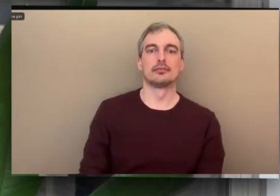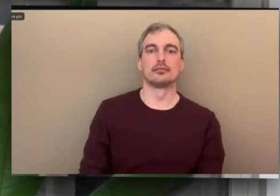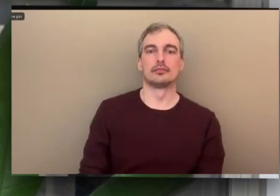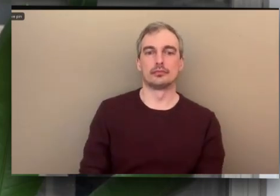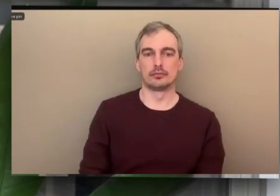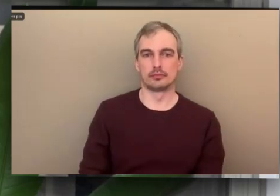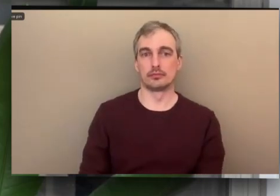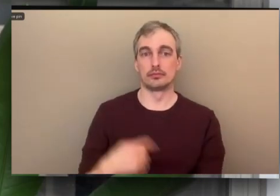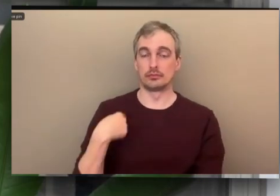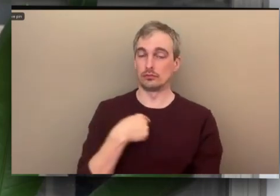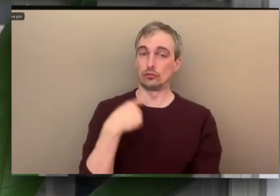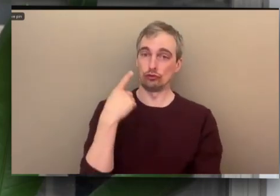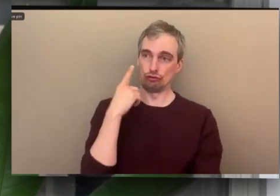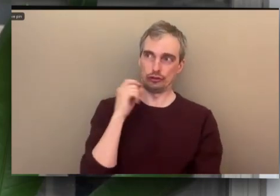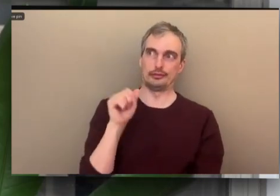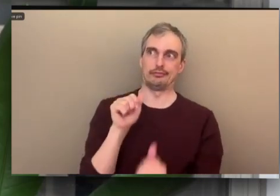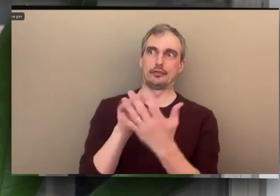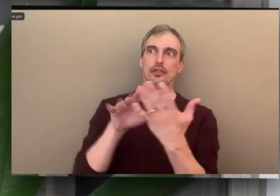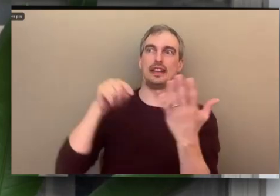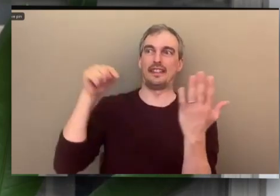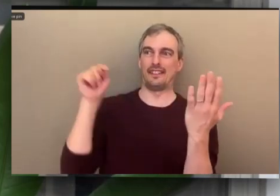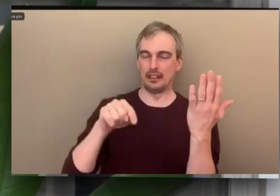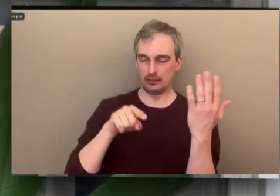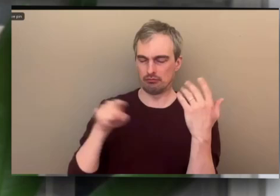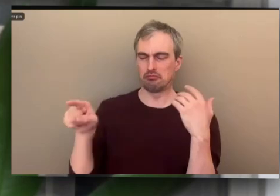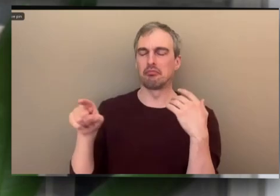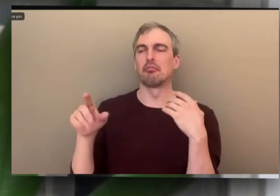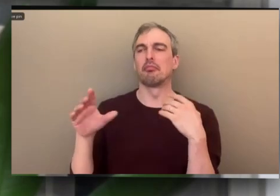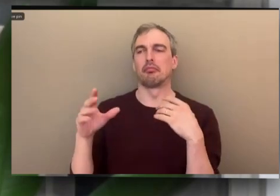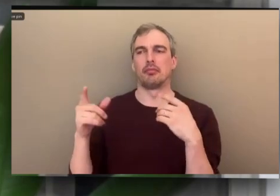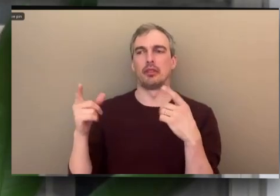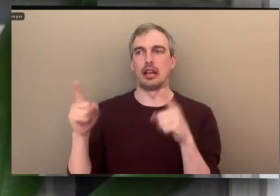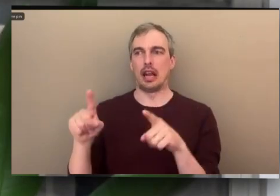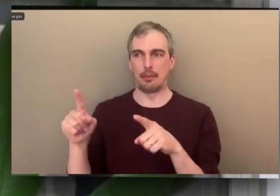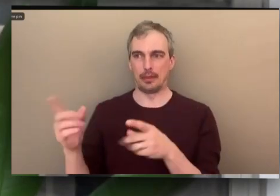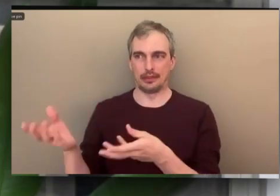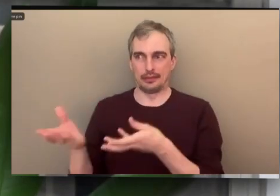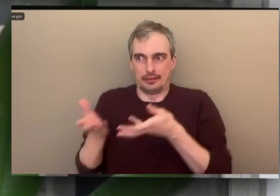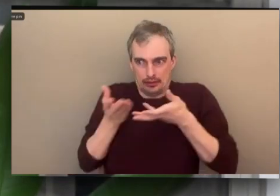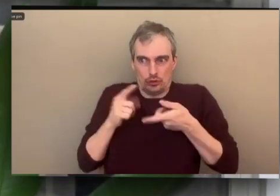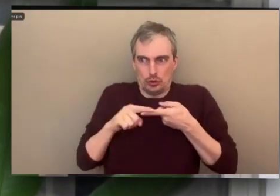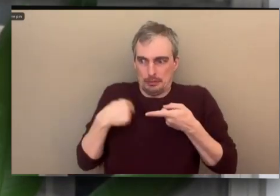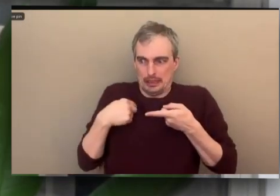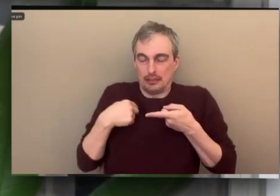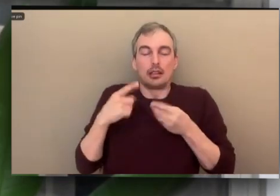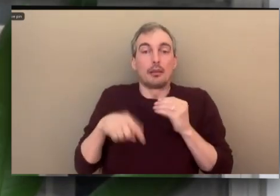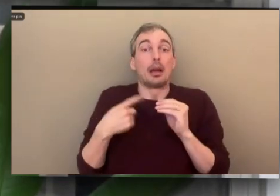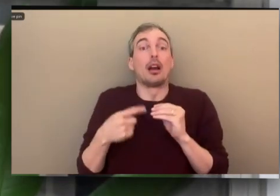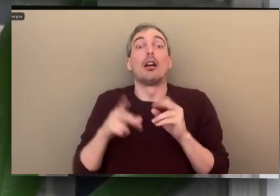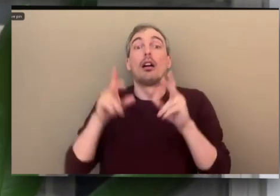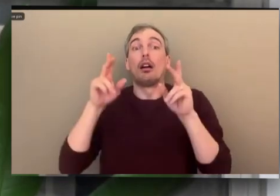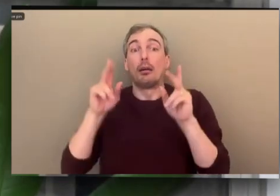And that person was watching a great TV show on this huge network, and the